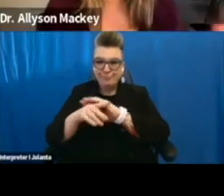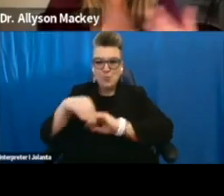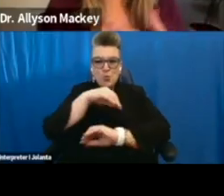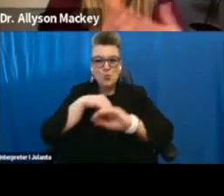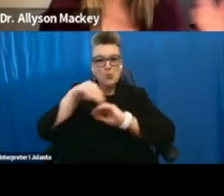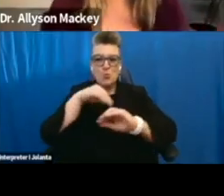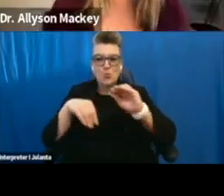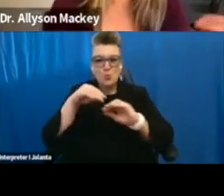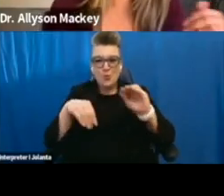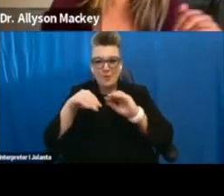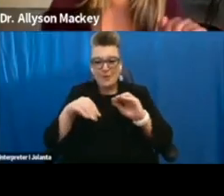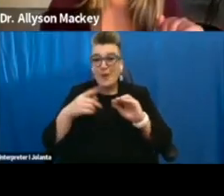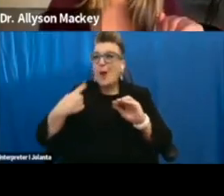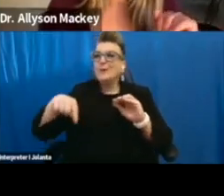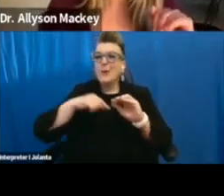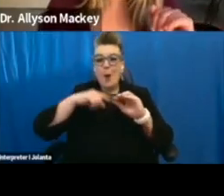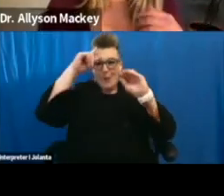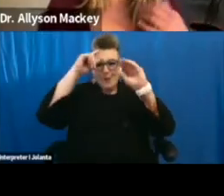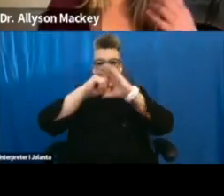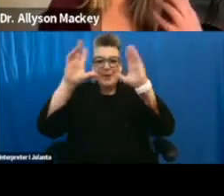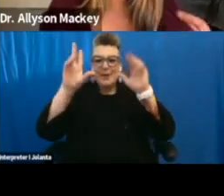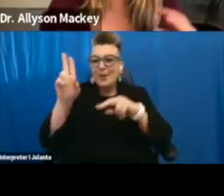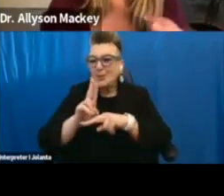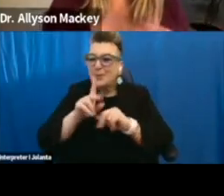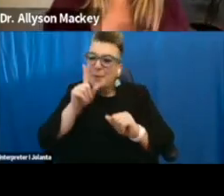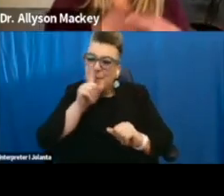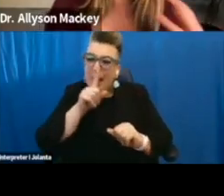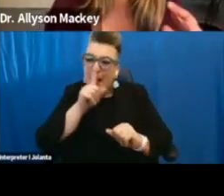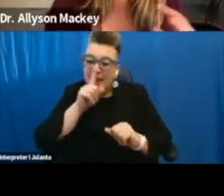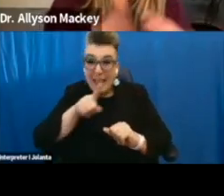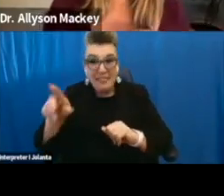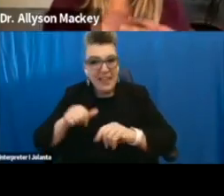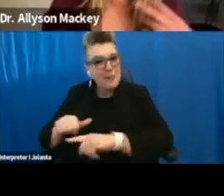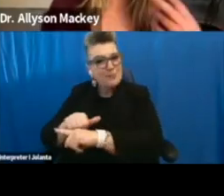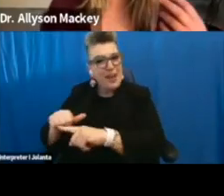a pretend scanner or mock scanner where they can practice being still and their